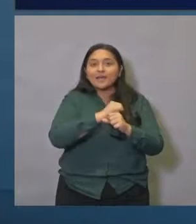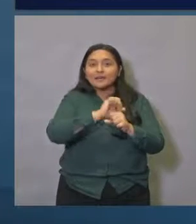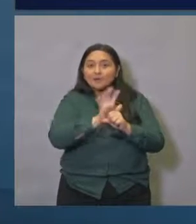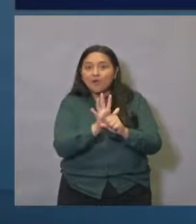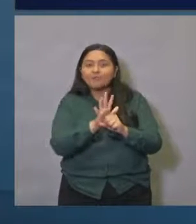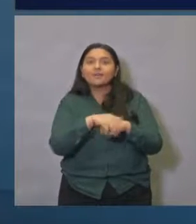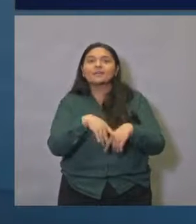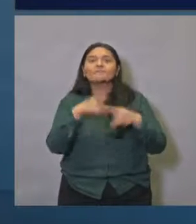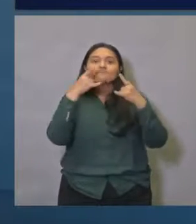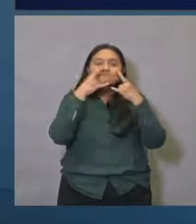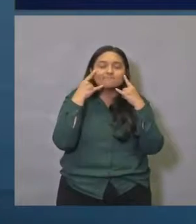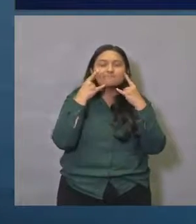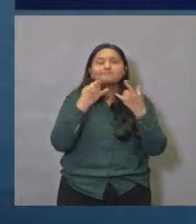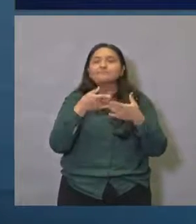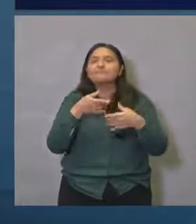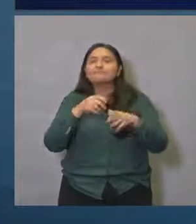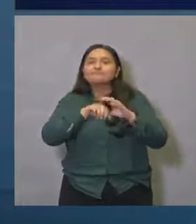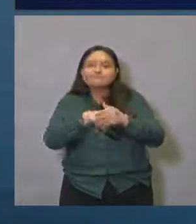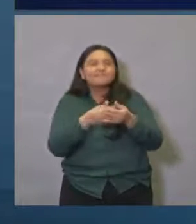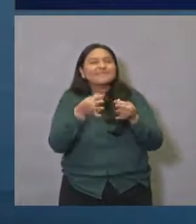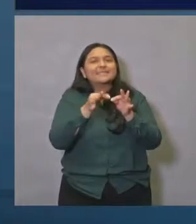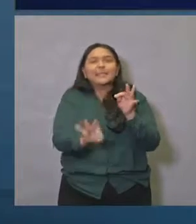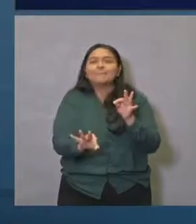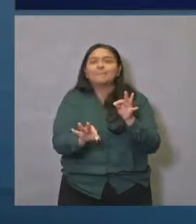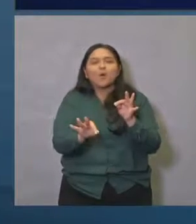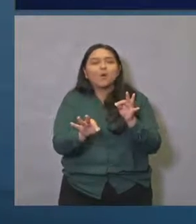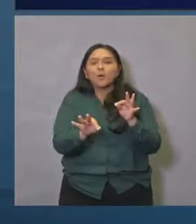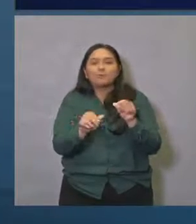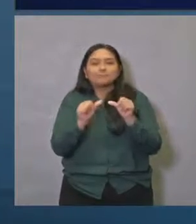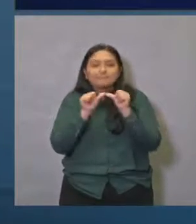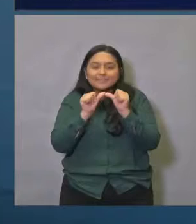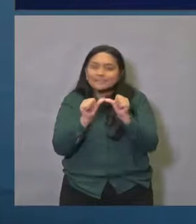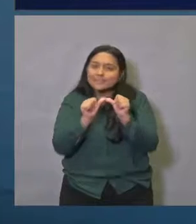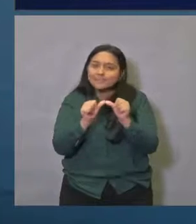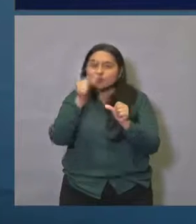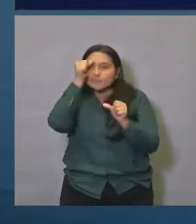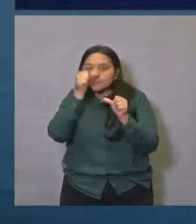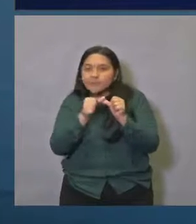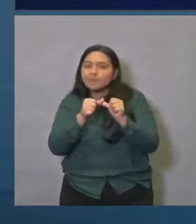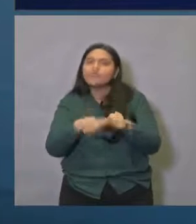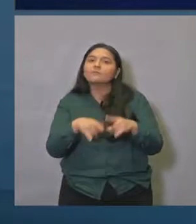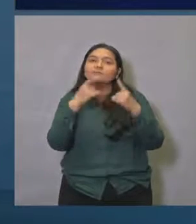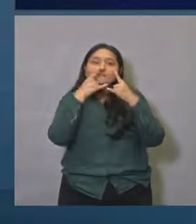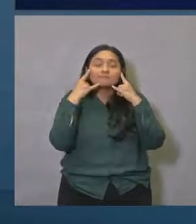TRANSMISSION OF THIS VIRUS WITHIN OUR COMMUNITIES.